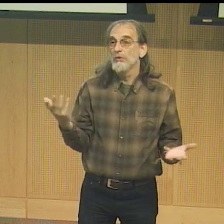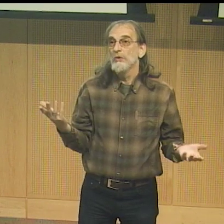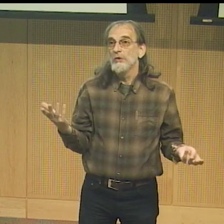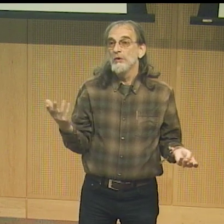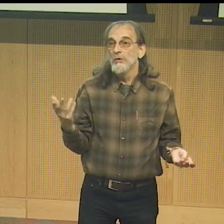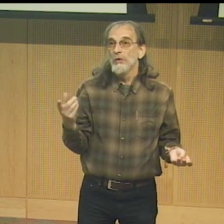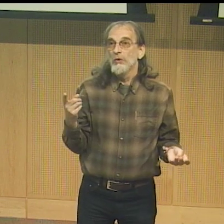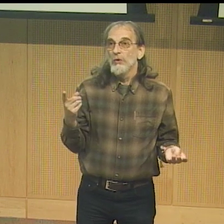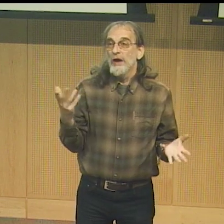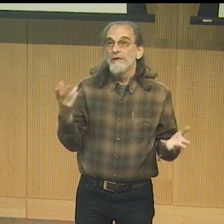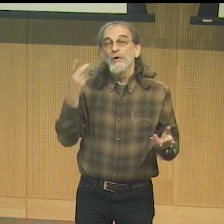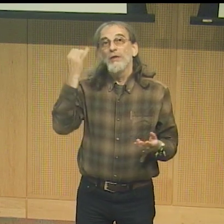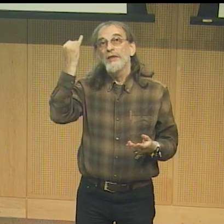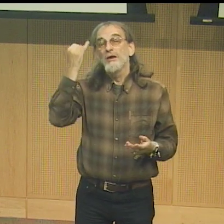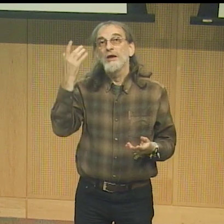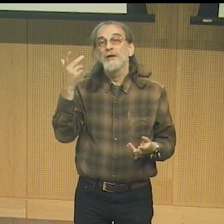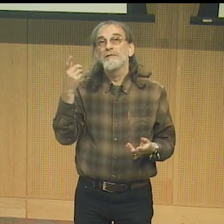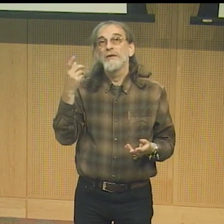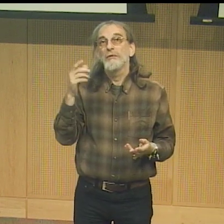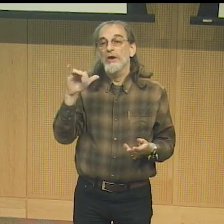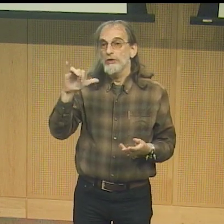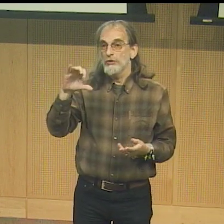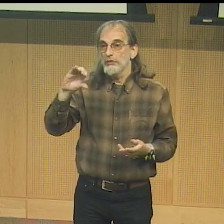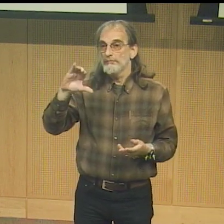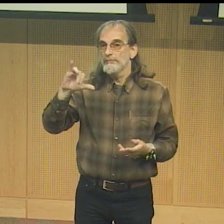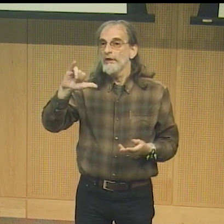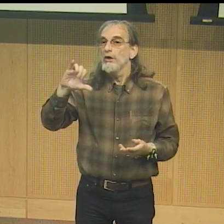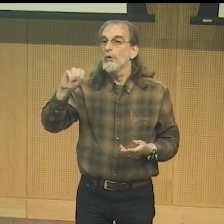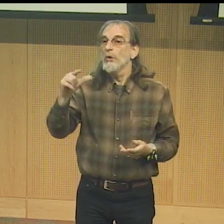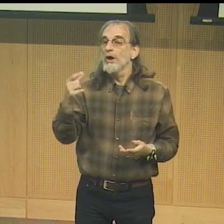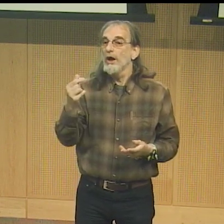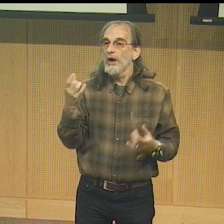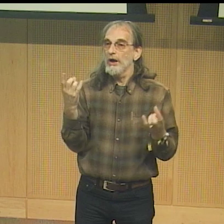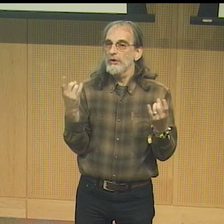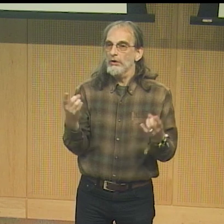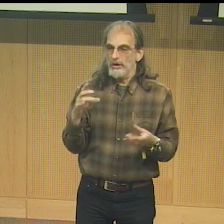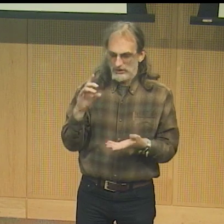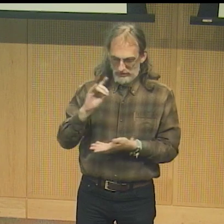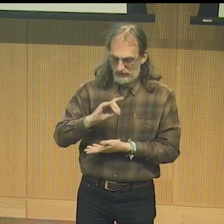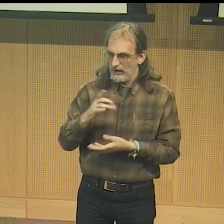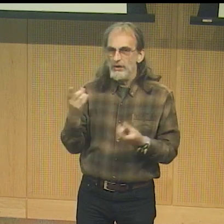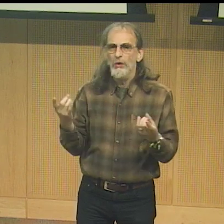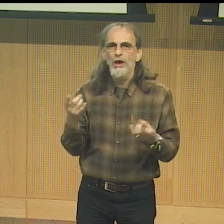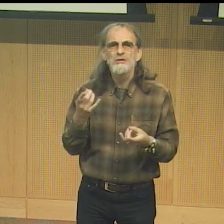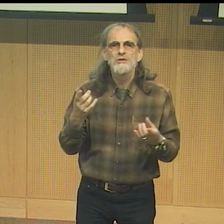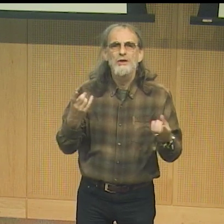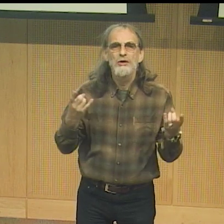People have told me that their experiences while meditating,